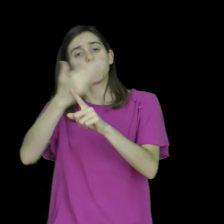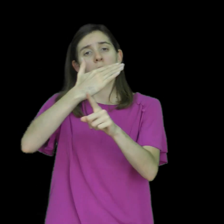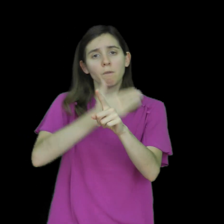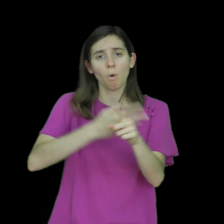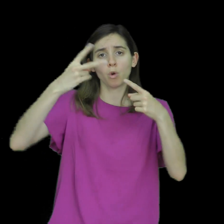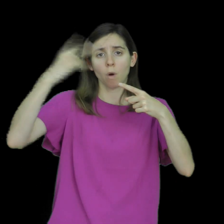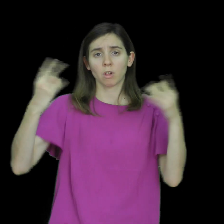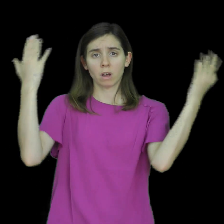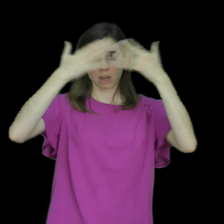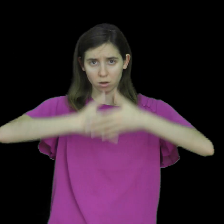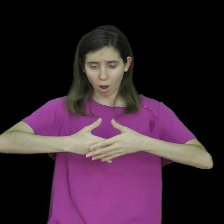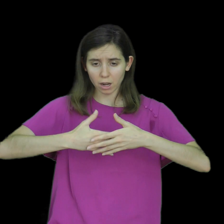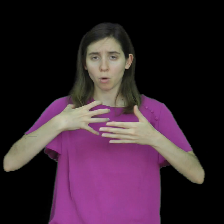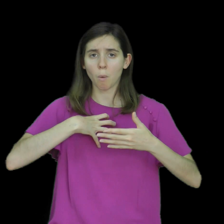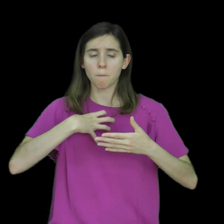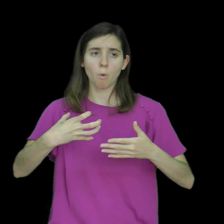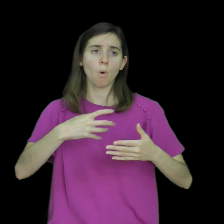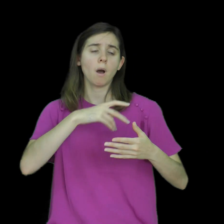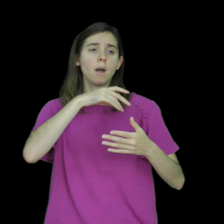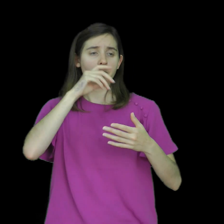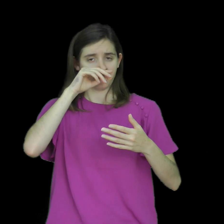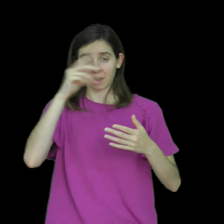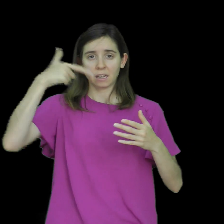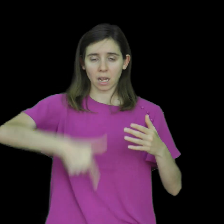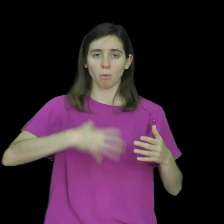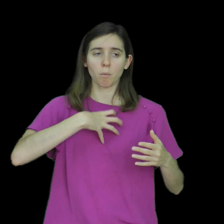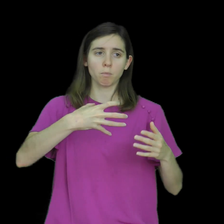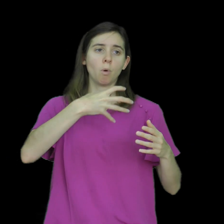restorative than sleep after midnight.